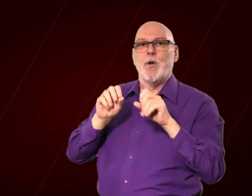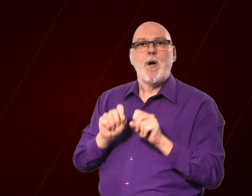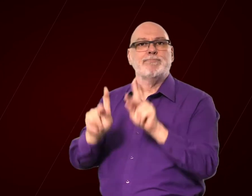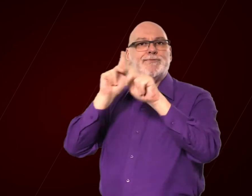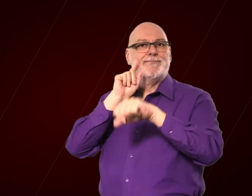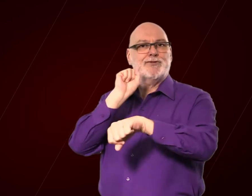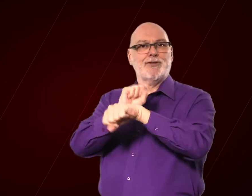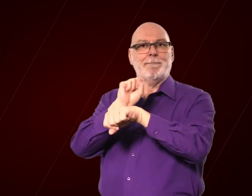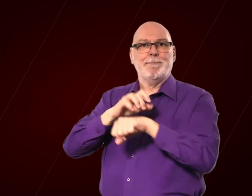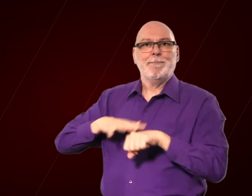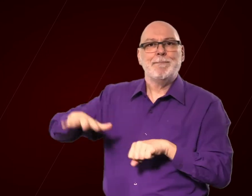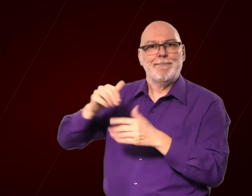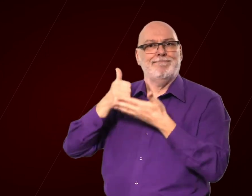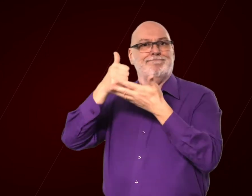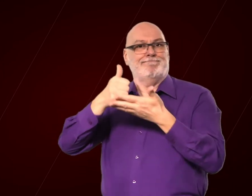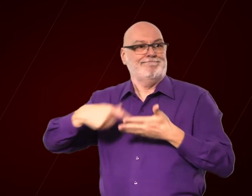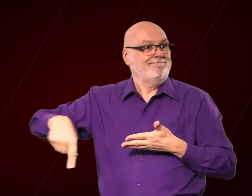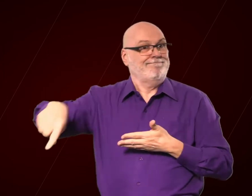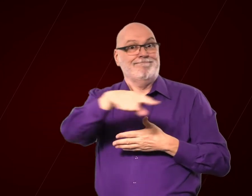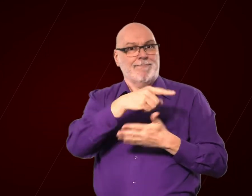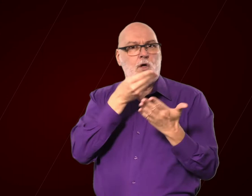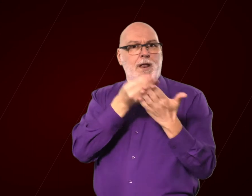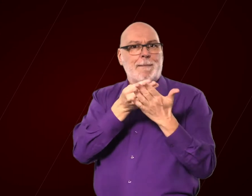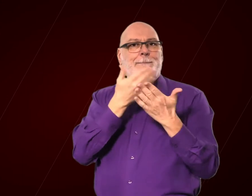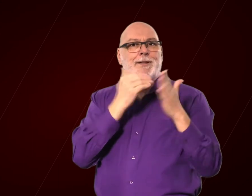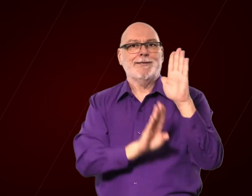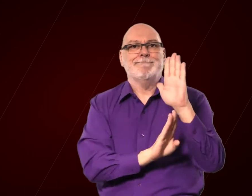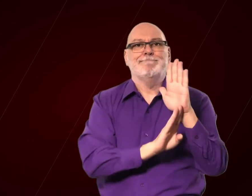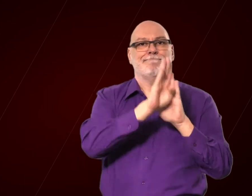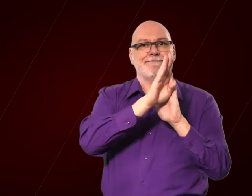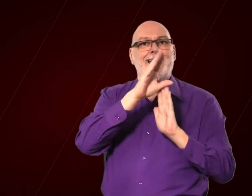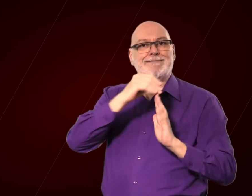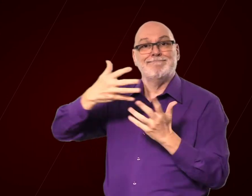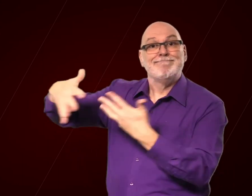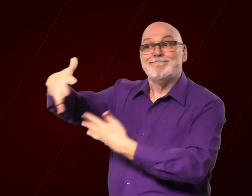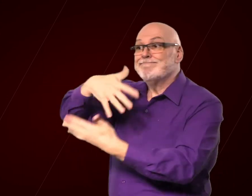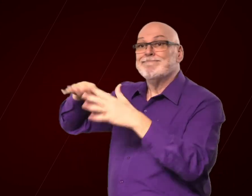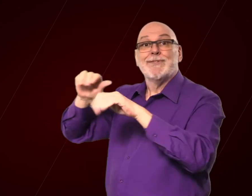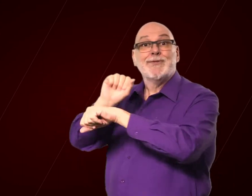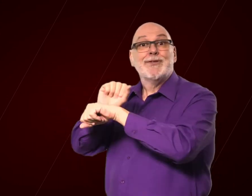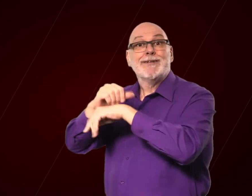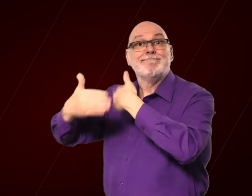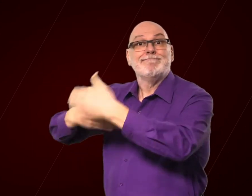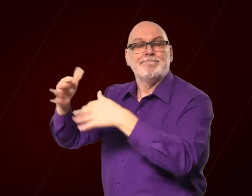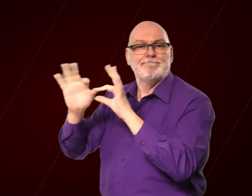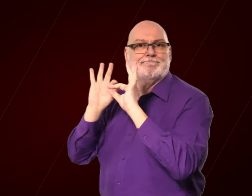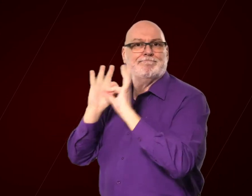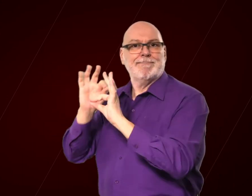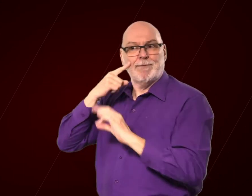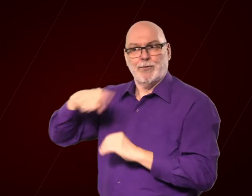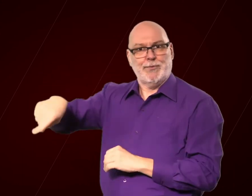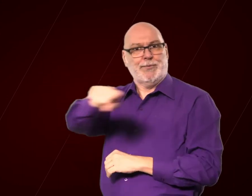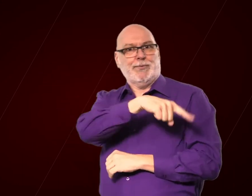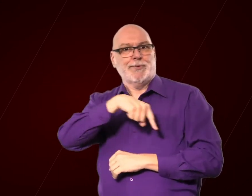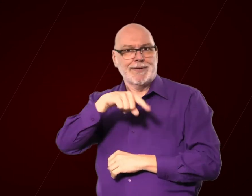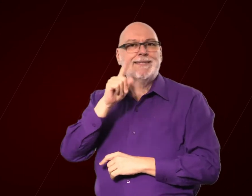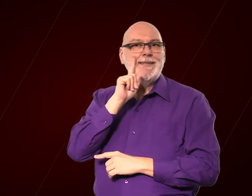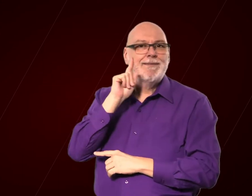and opportunities to employment which will help advance the economic and social-well being of the Deaf